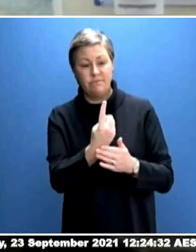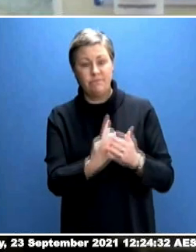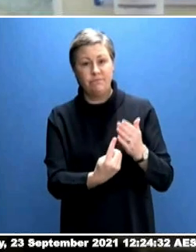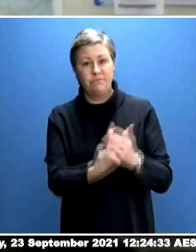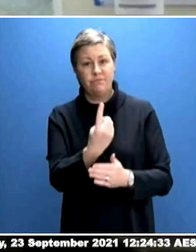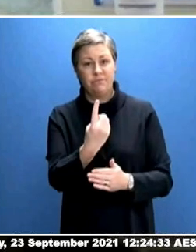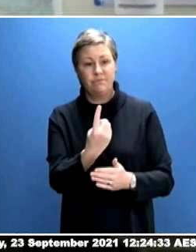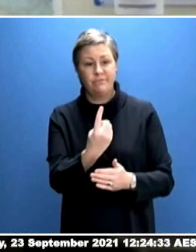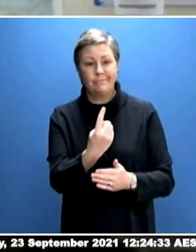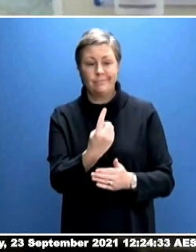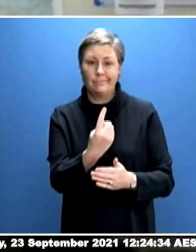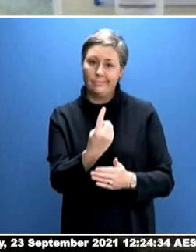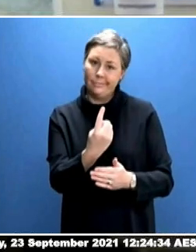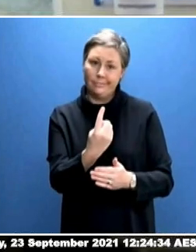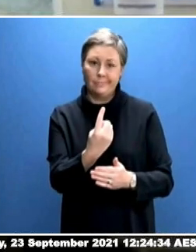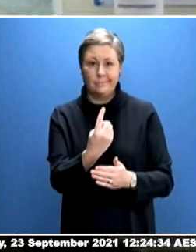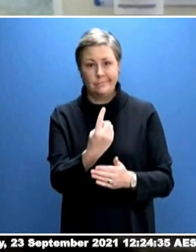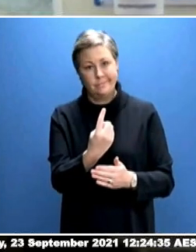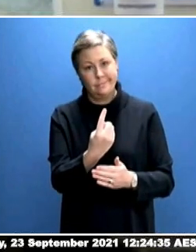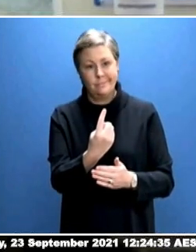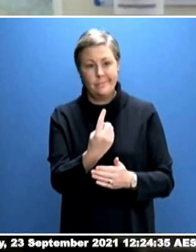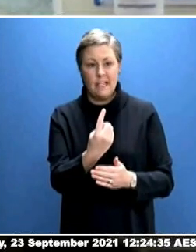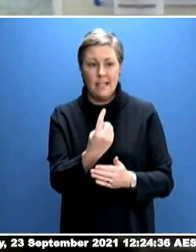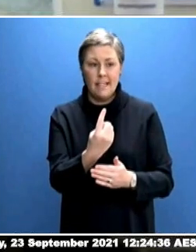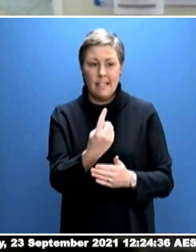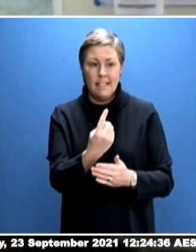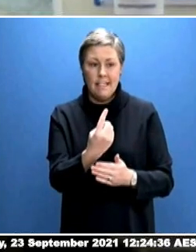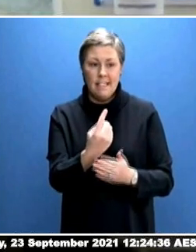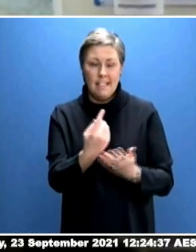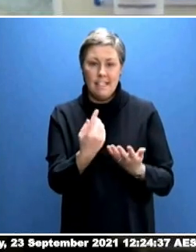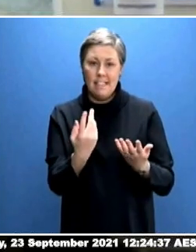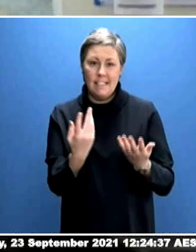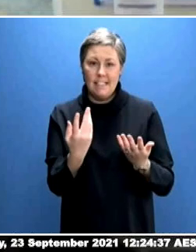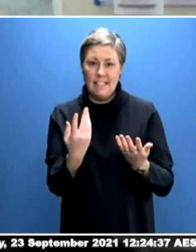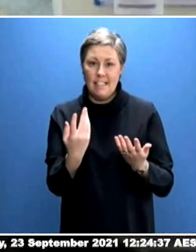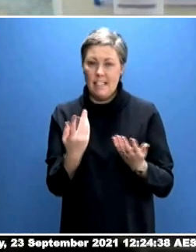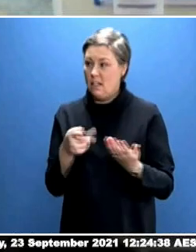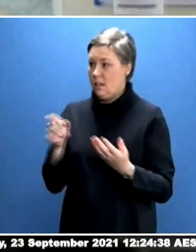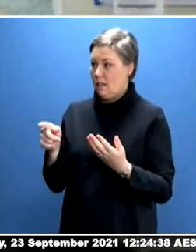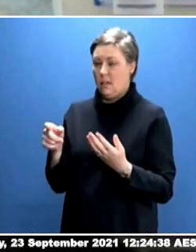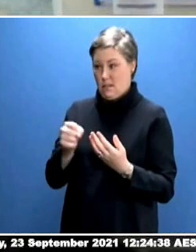to the Department about the absence of a facility for a young person